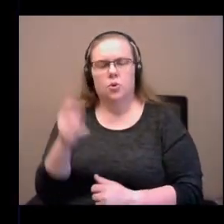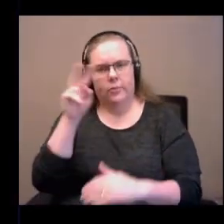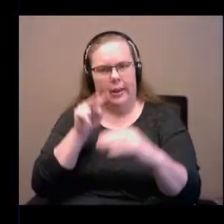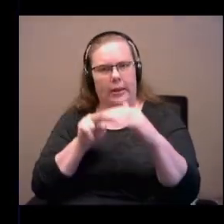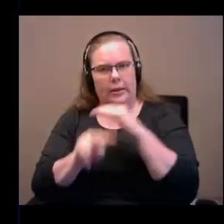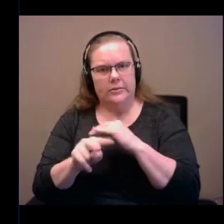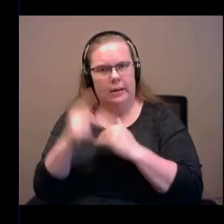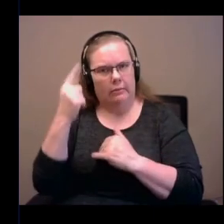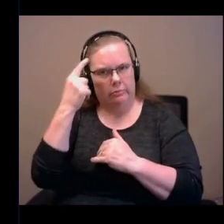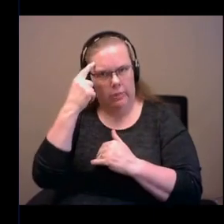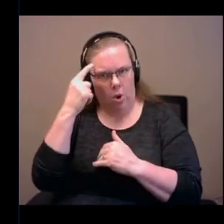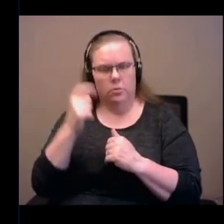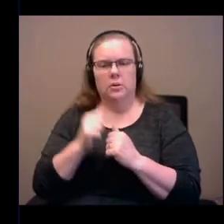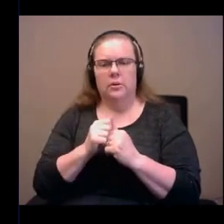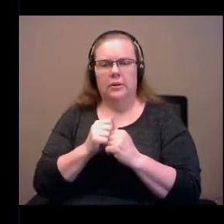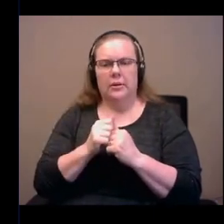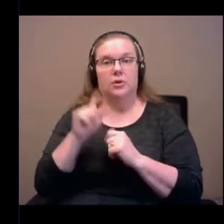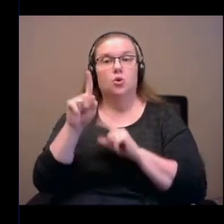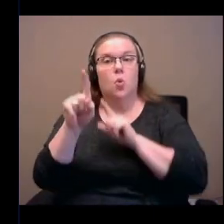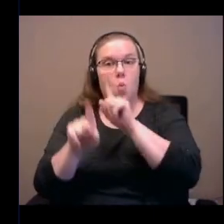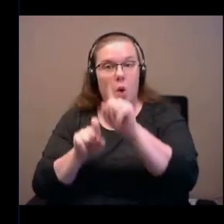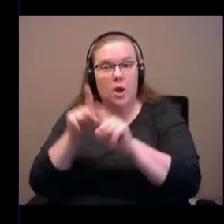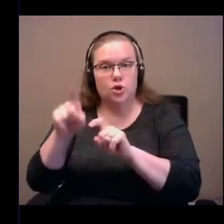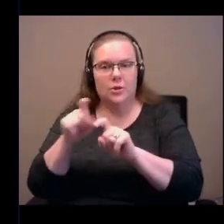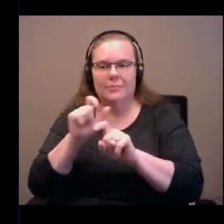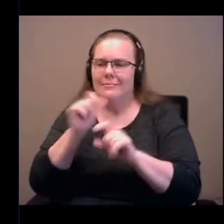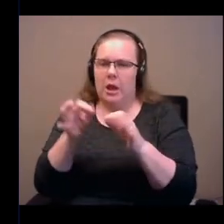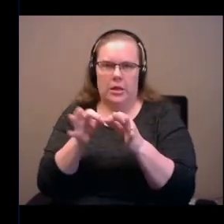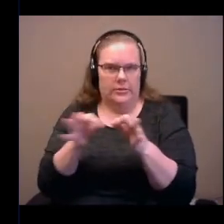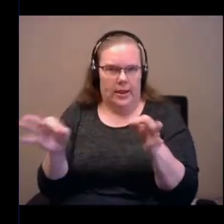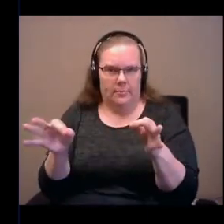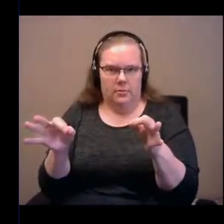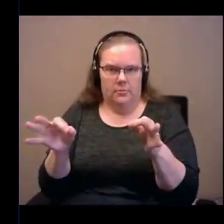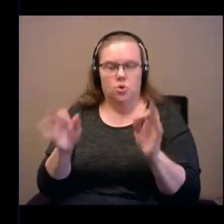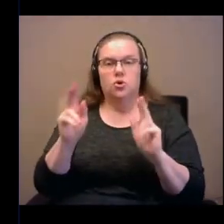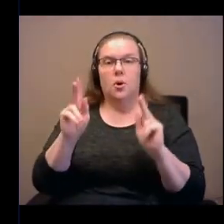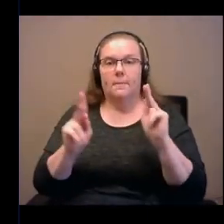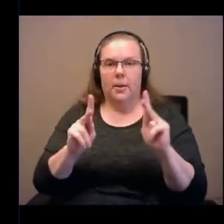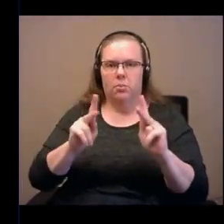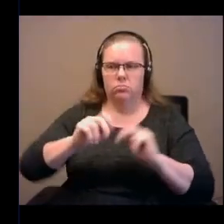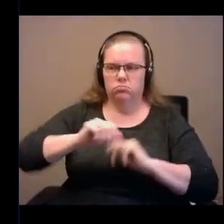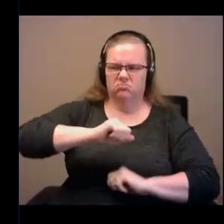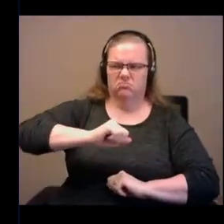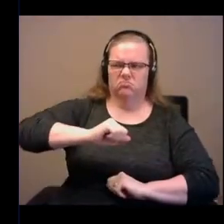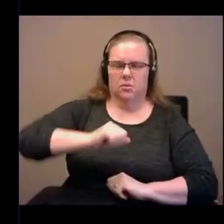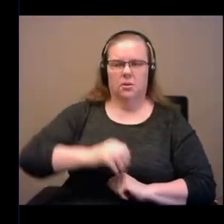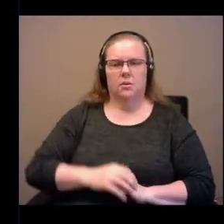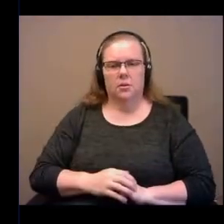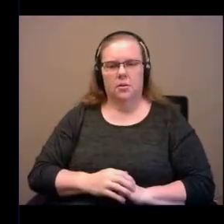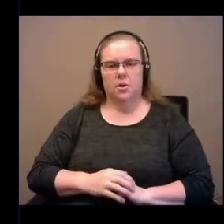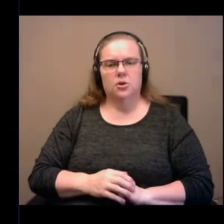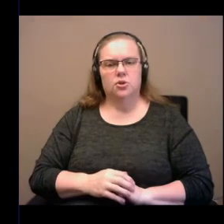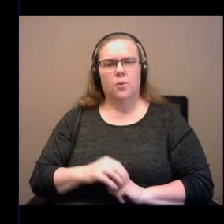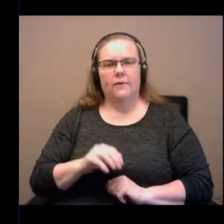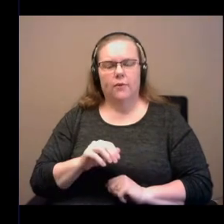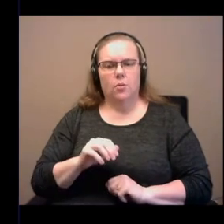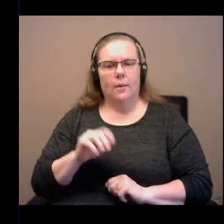questions rather than statements. When we make statements, people push back. We ask questions, something different happens. And so I was talking to a leader of an